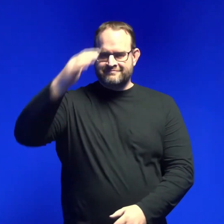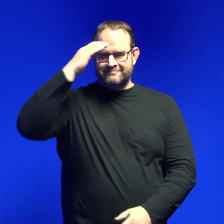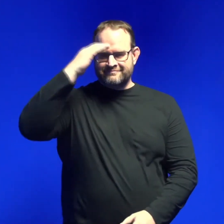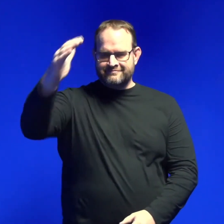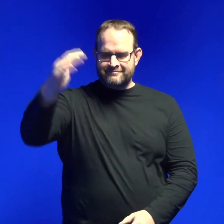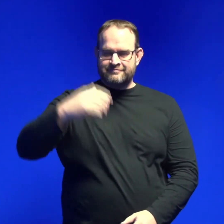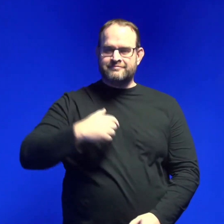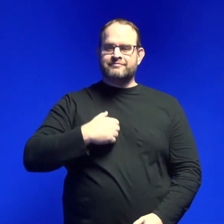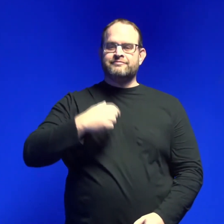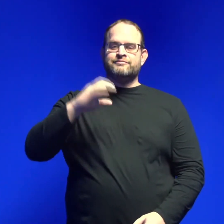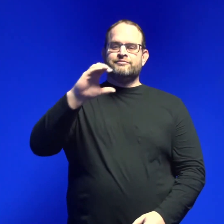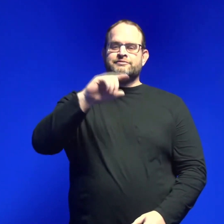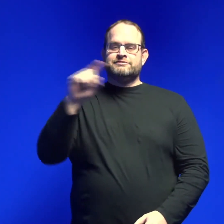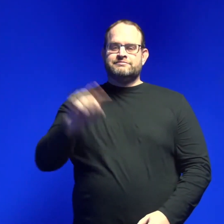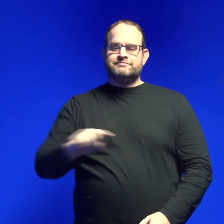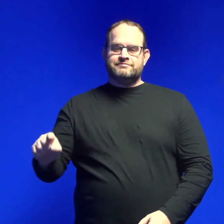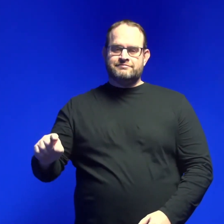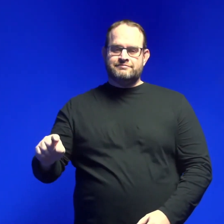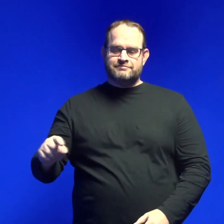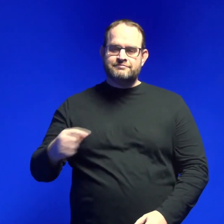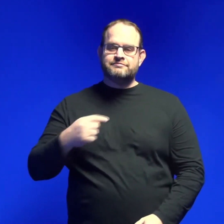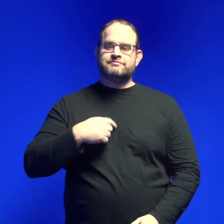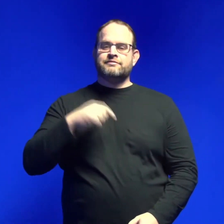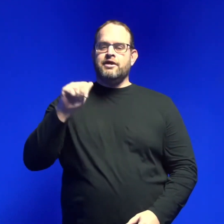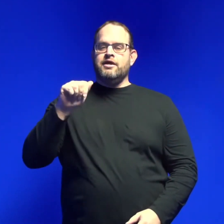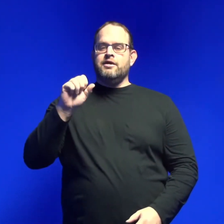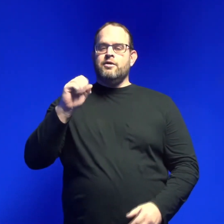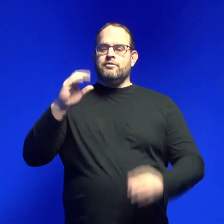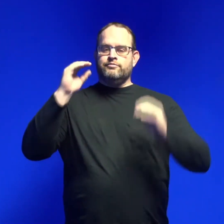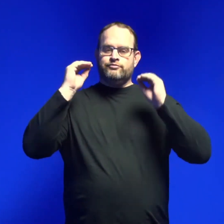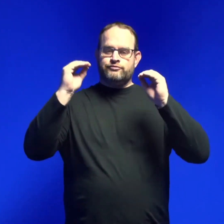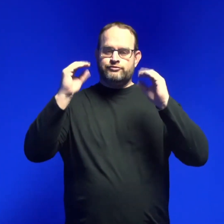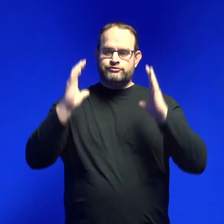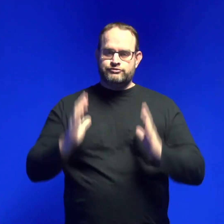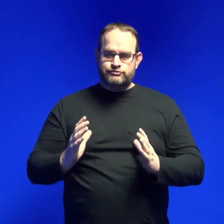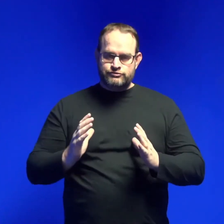Hello. I’m Christopher Kurz, an associate professor